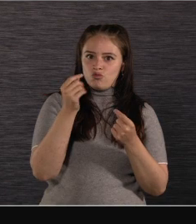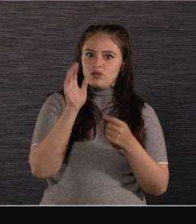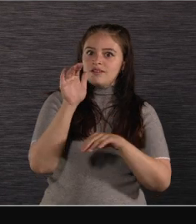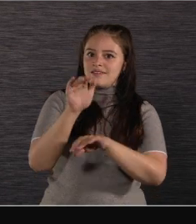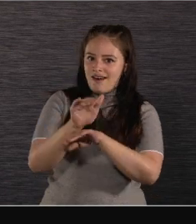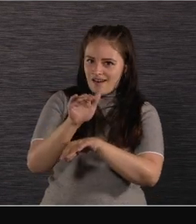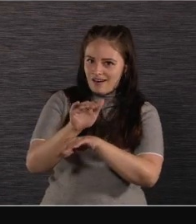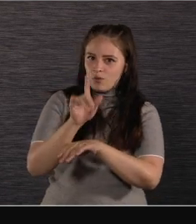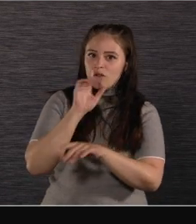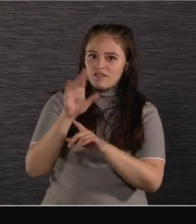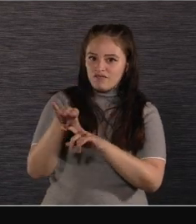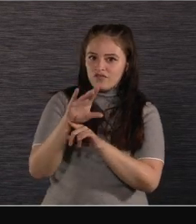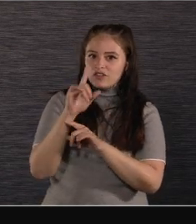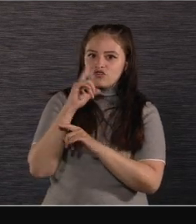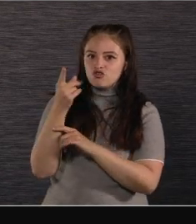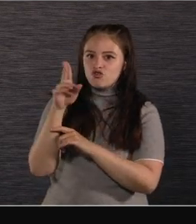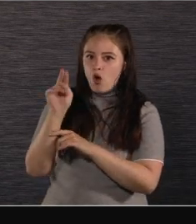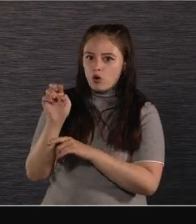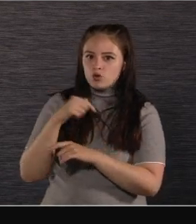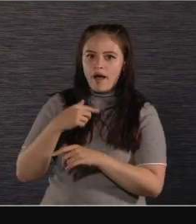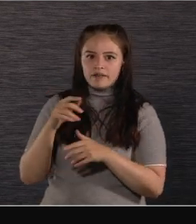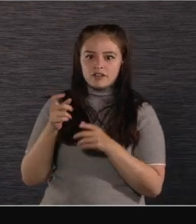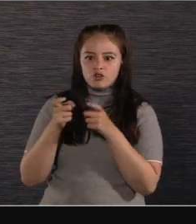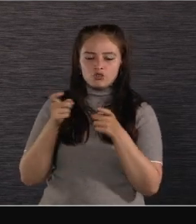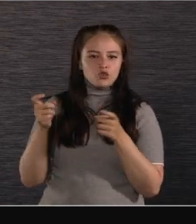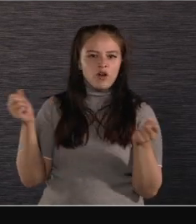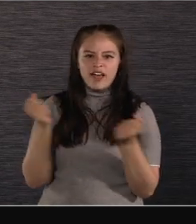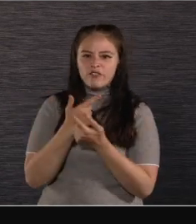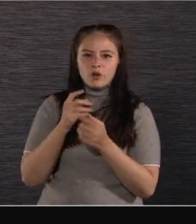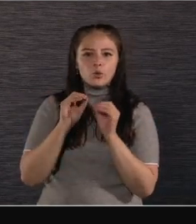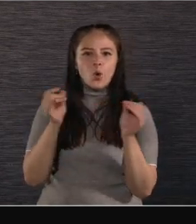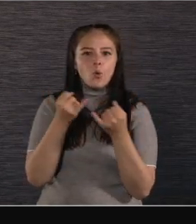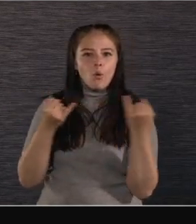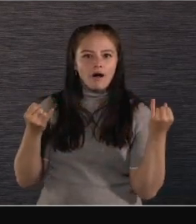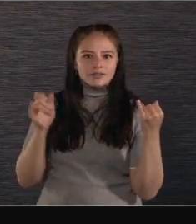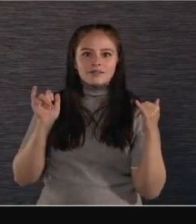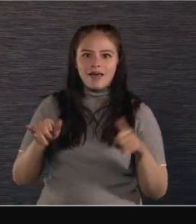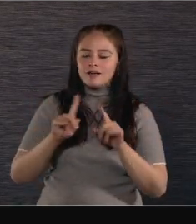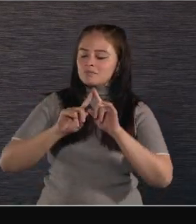Drone light stuff and I can control it all wirelessly. That's the game changer here.